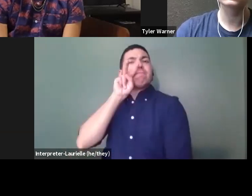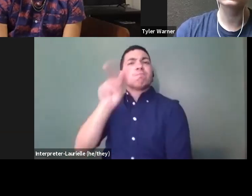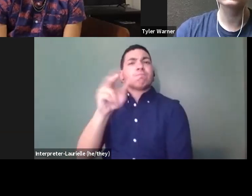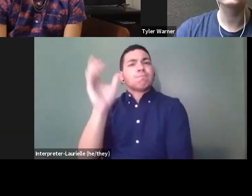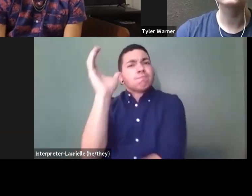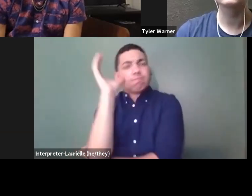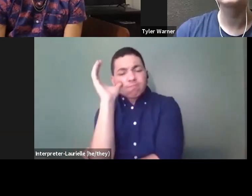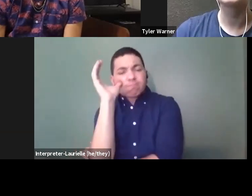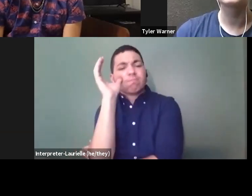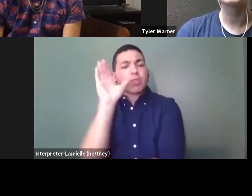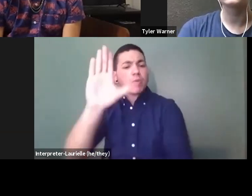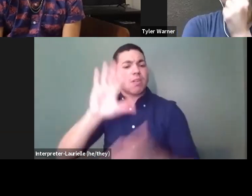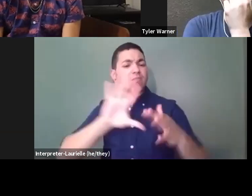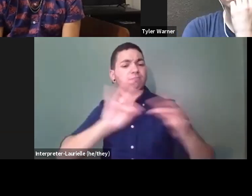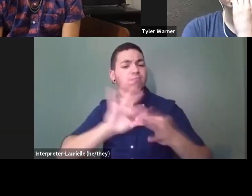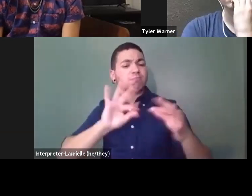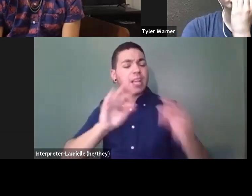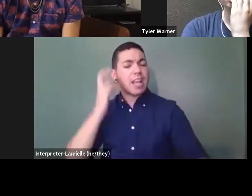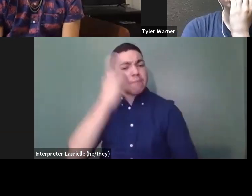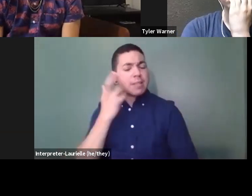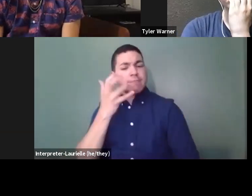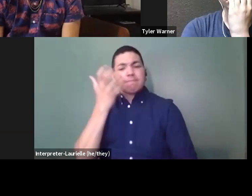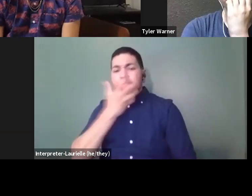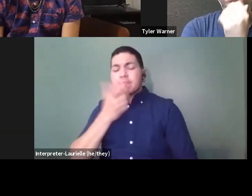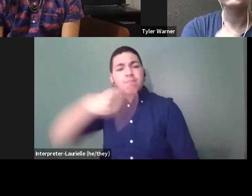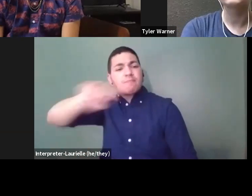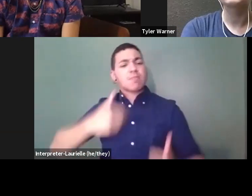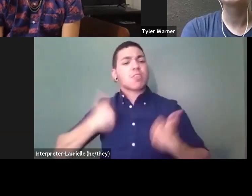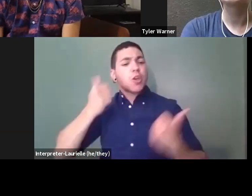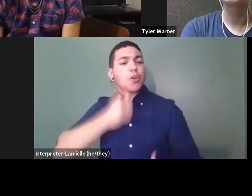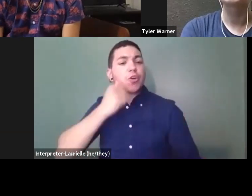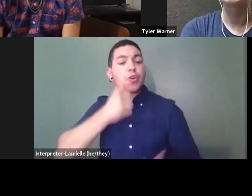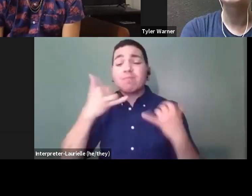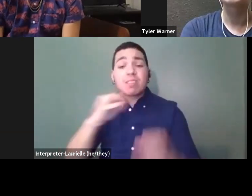knew how to fix their make up much better than they could.